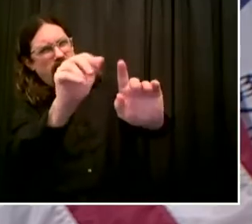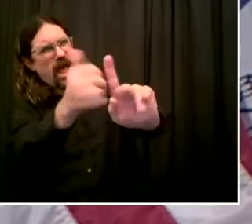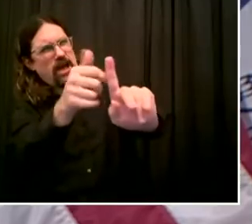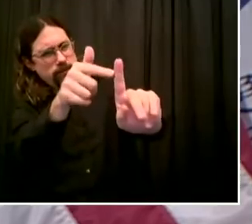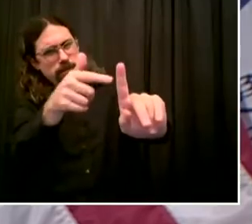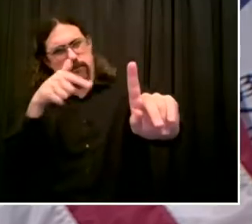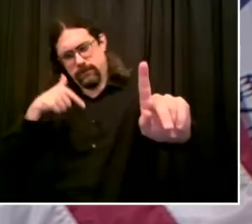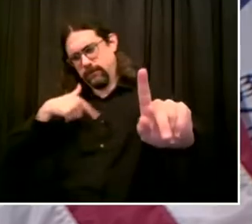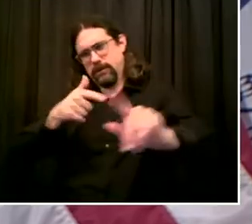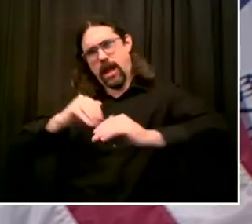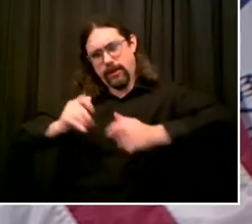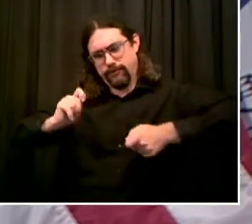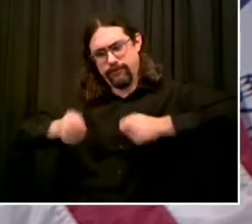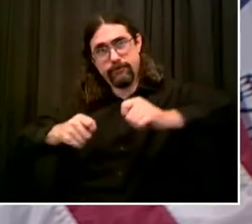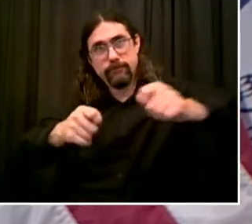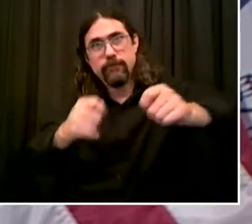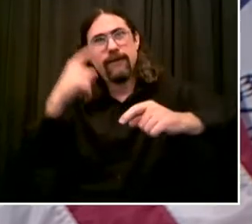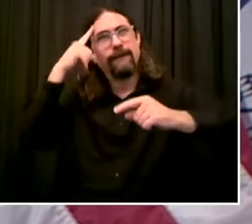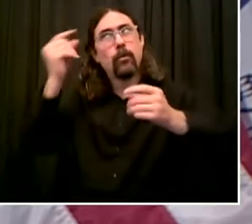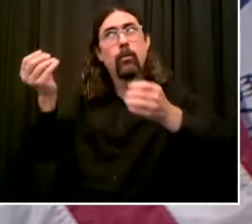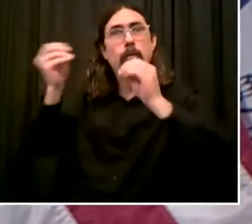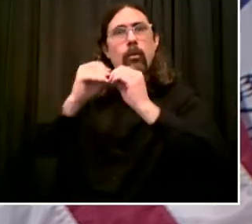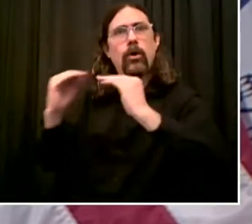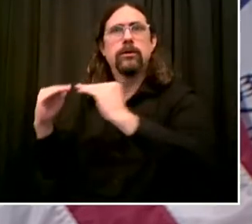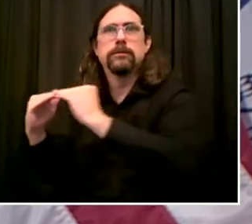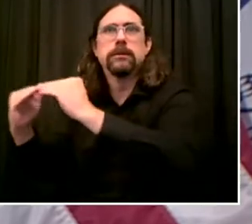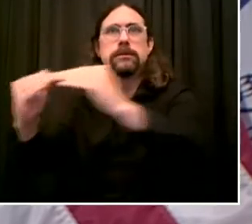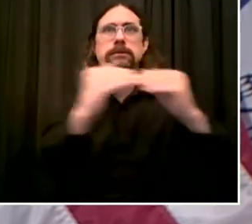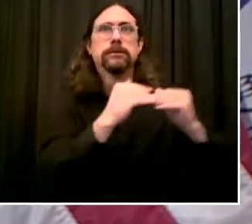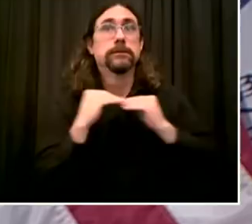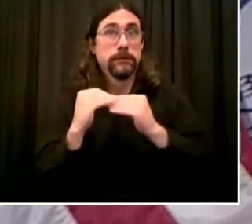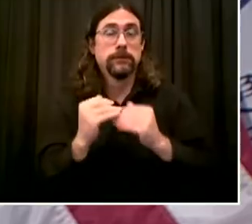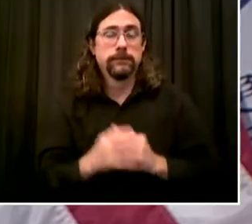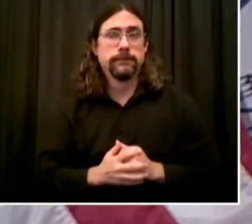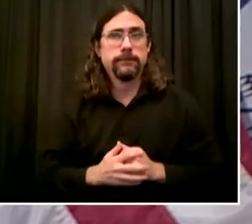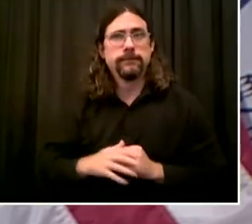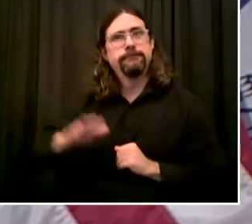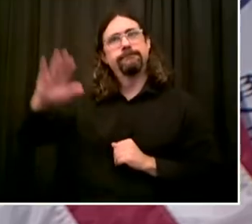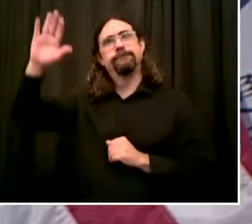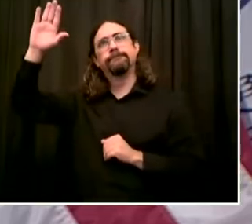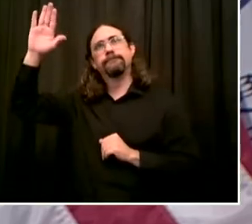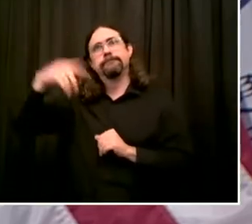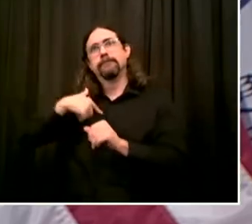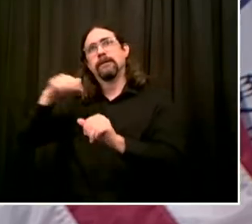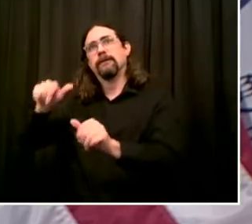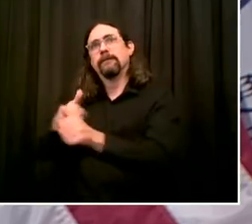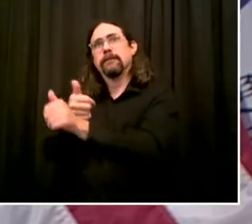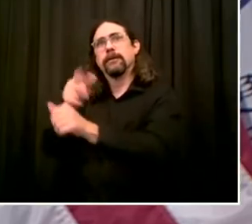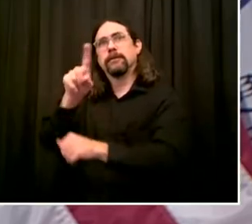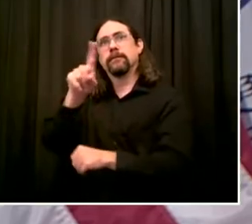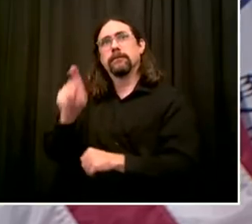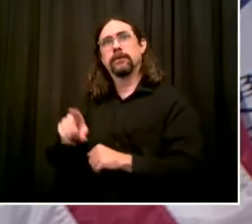ARE THERE ANY OTHER AGENCIES BEING CUT IN THE SAME AMOUNT AS E THNYP D?